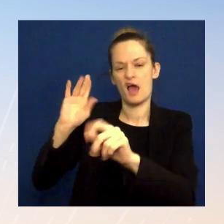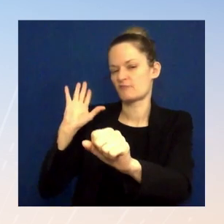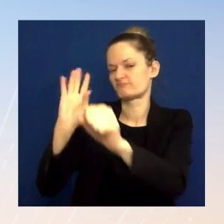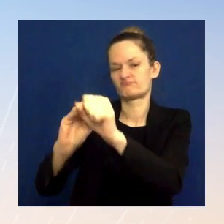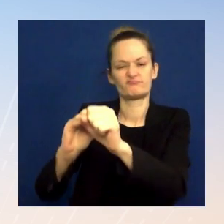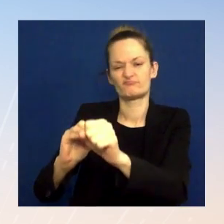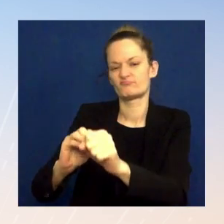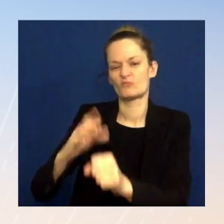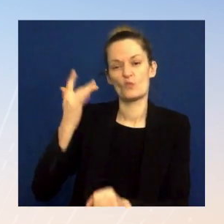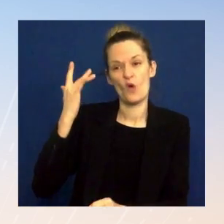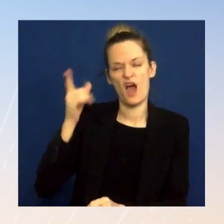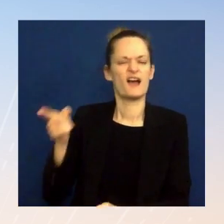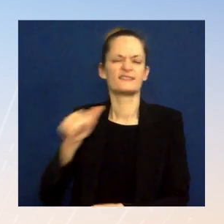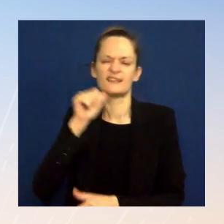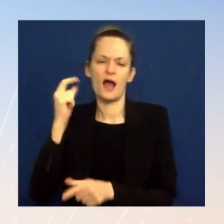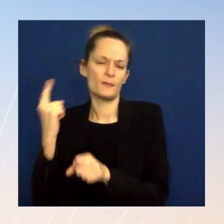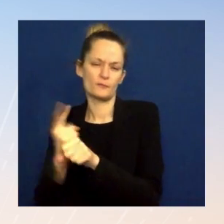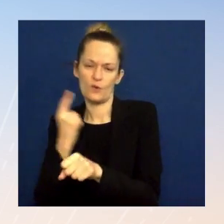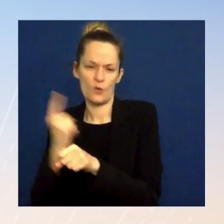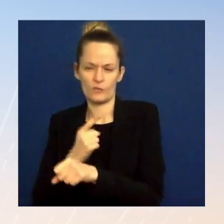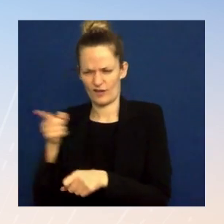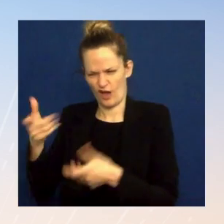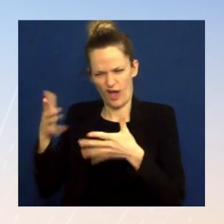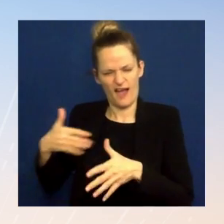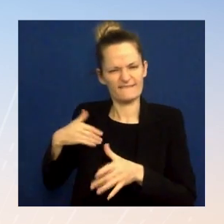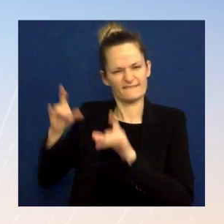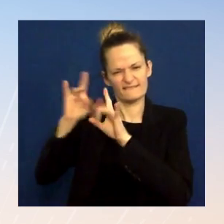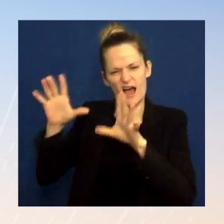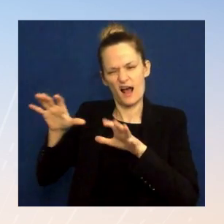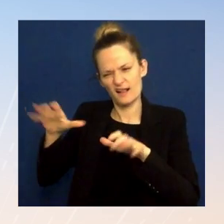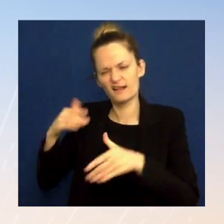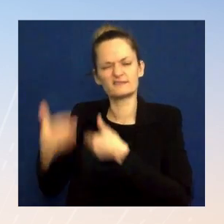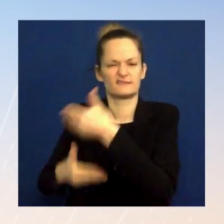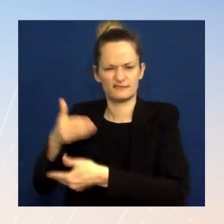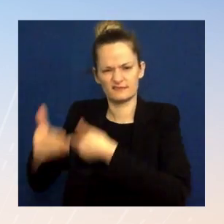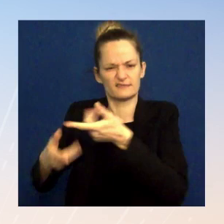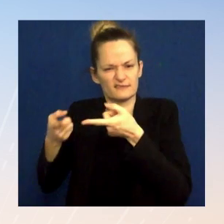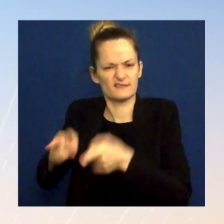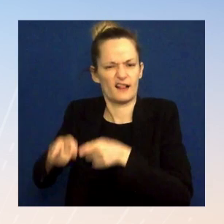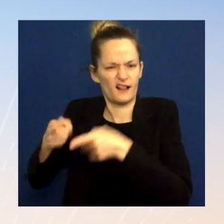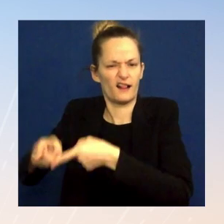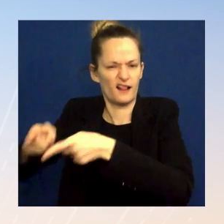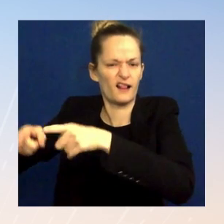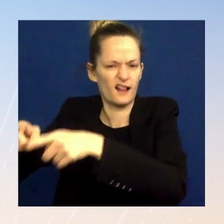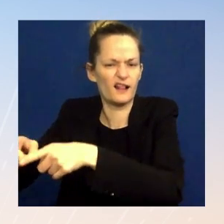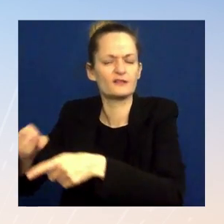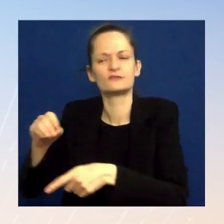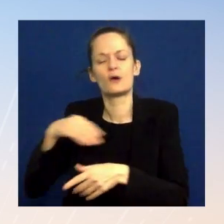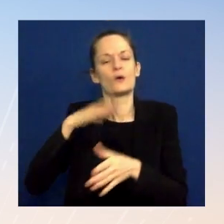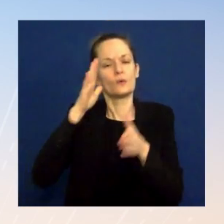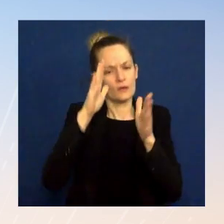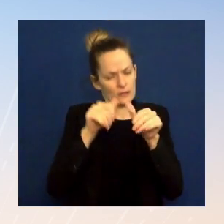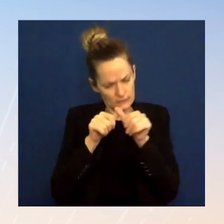in terms of how to move their Five-Point Consensus forward. So, we will continue to stay focused on our steadfast support